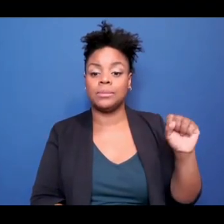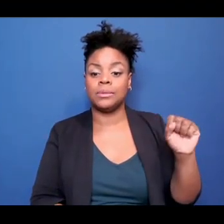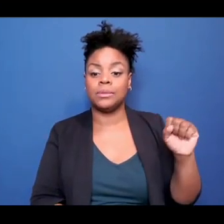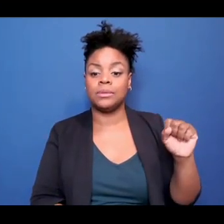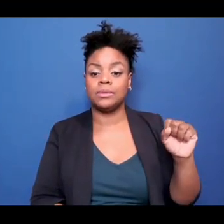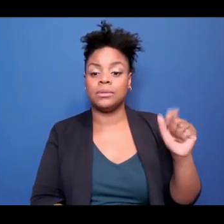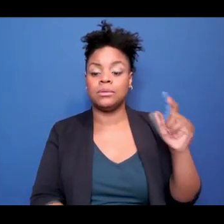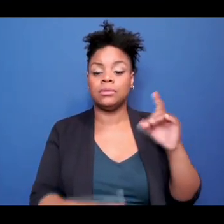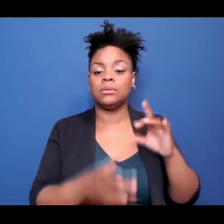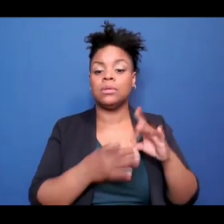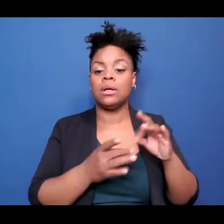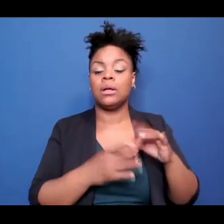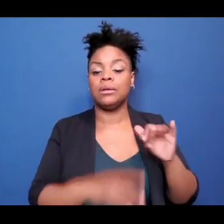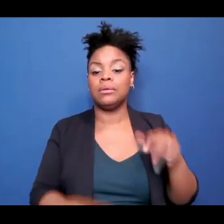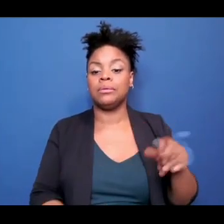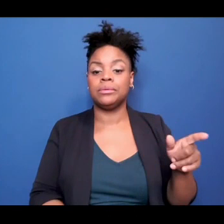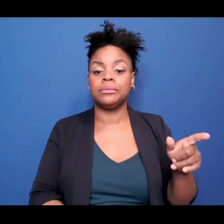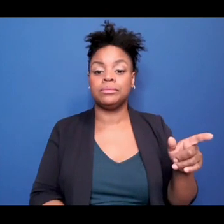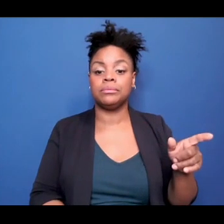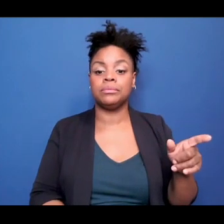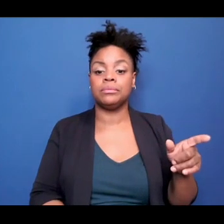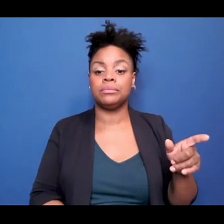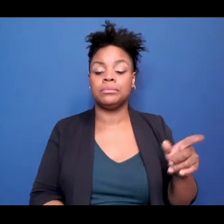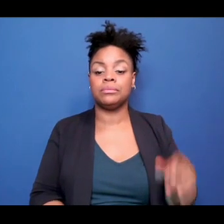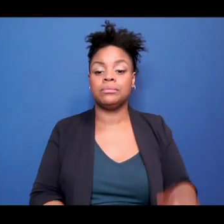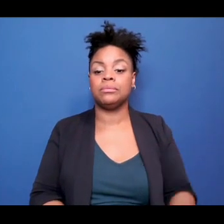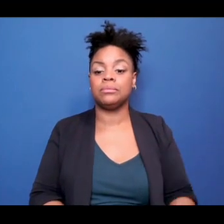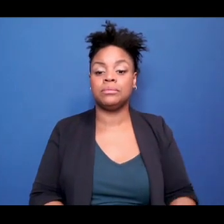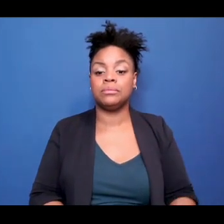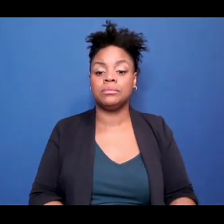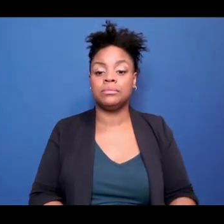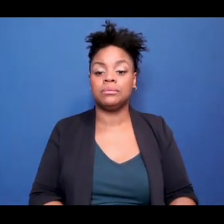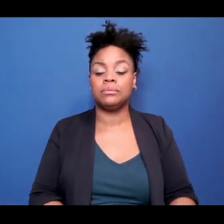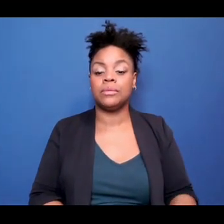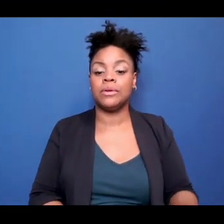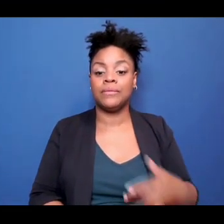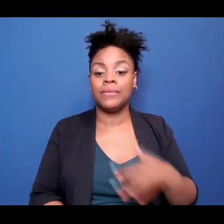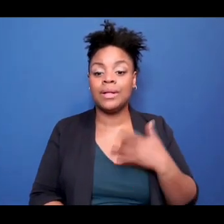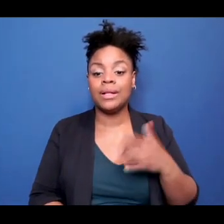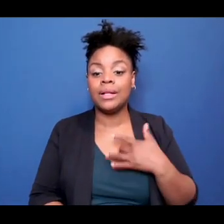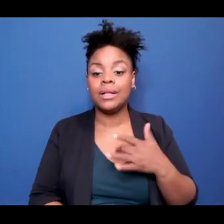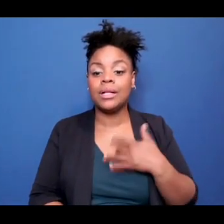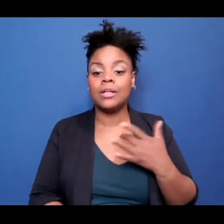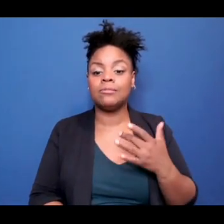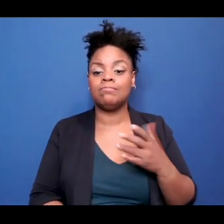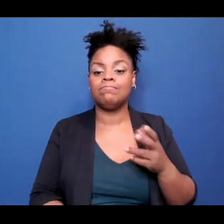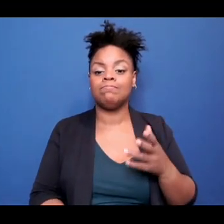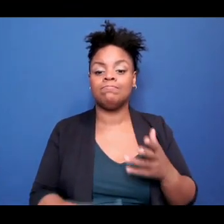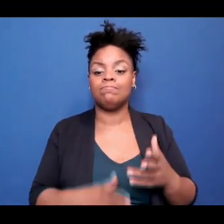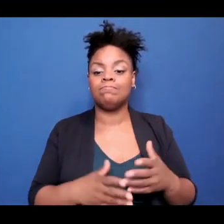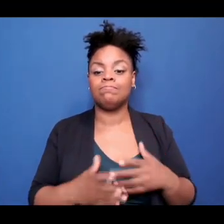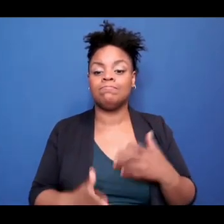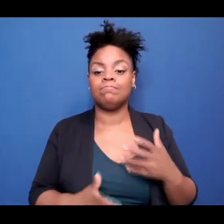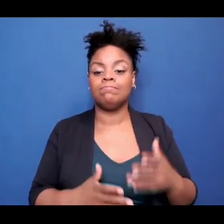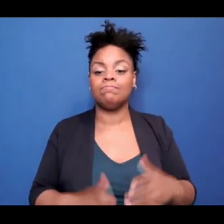WHICH SHOWS THAT HIGH EFFORT COPING AND PERCEPTIONS THAT SUCCESS CAN BE ACHIEVED WITH THIS KIND OF BLOODY MINDED